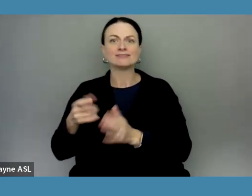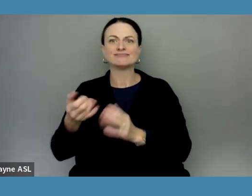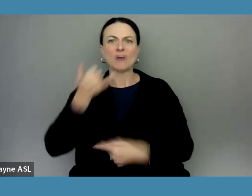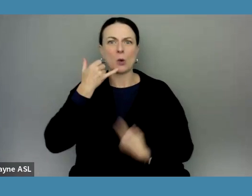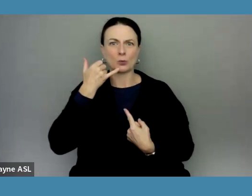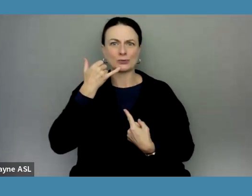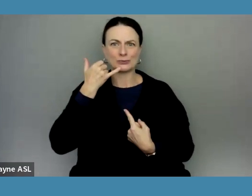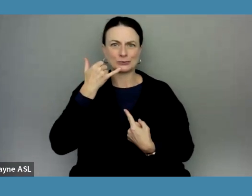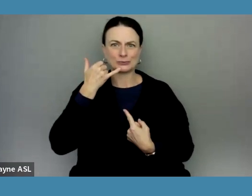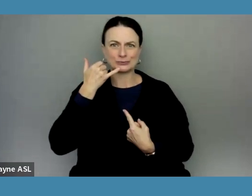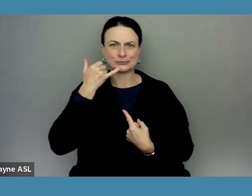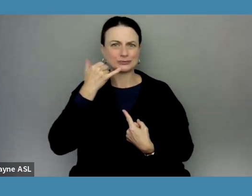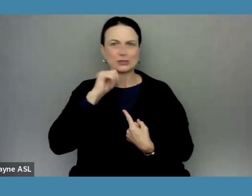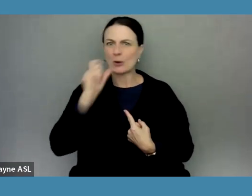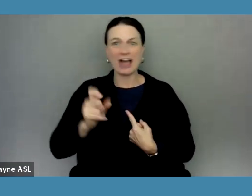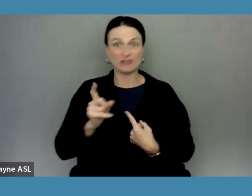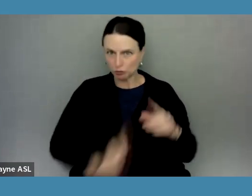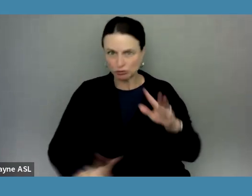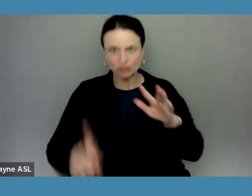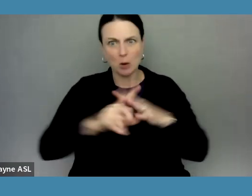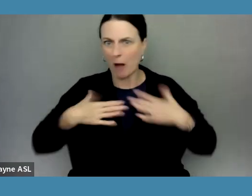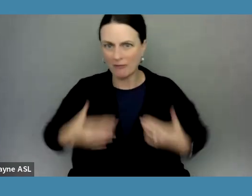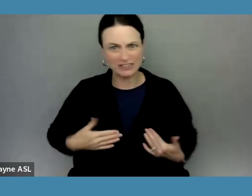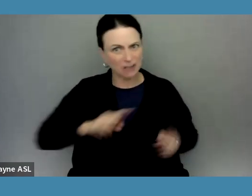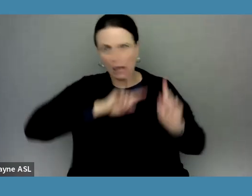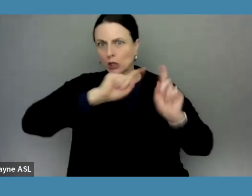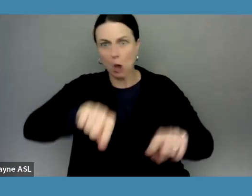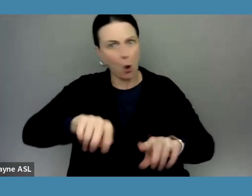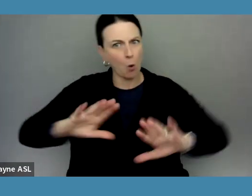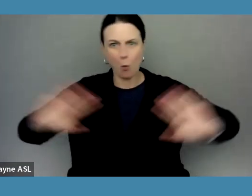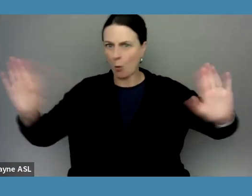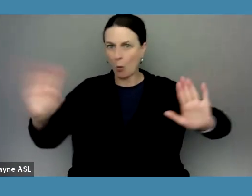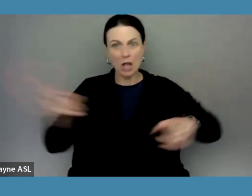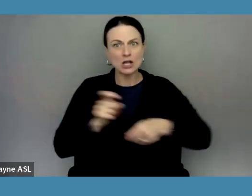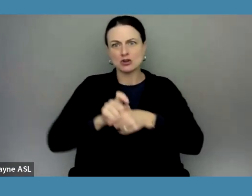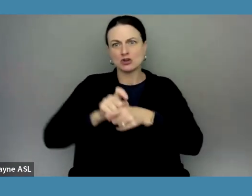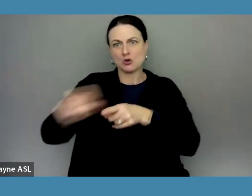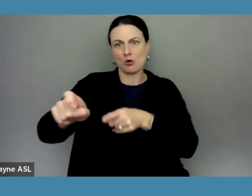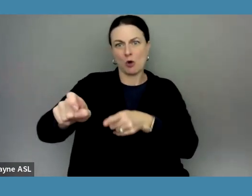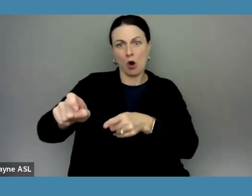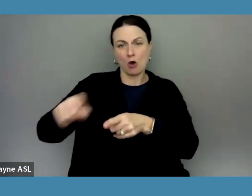so you don't have to actually go anywhere. You call into a recorded line.